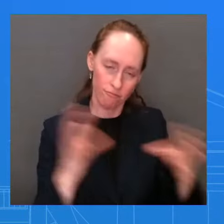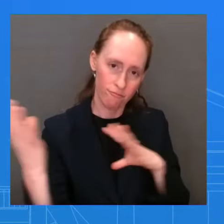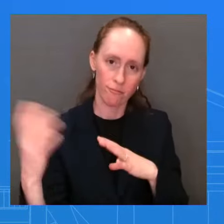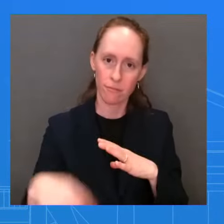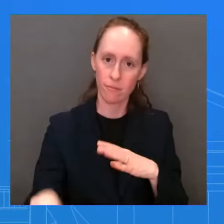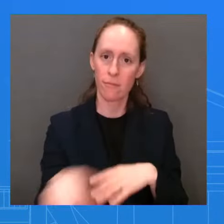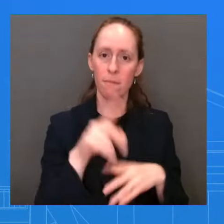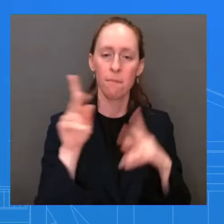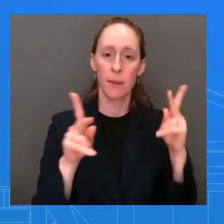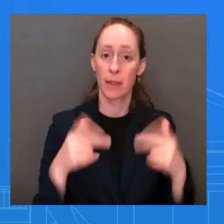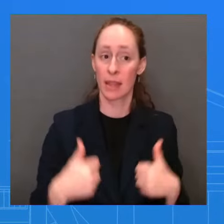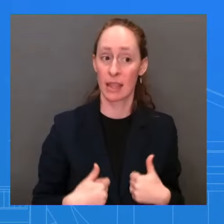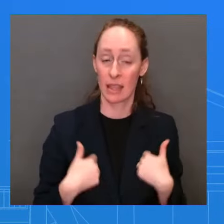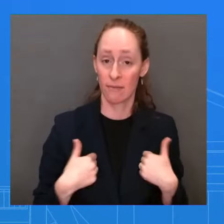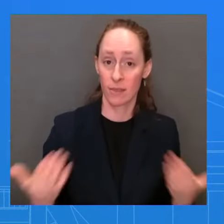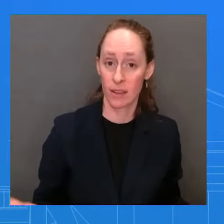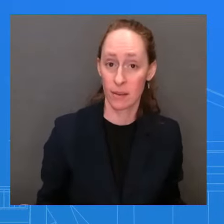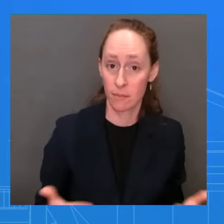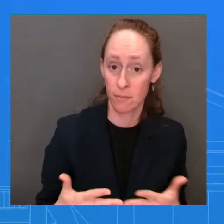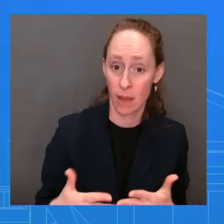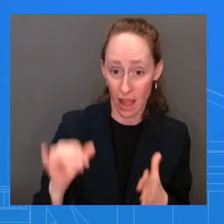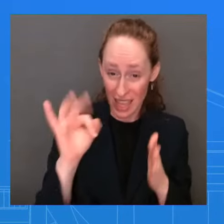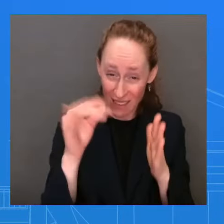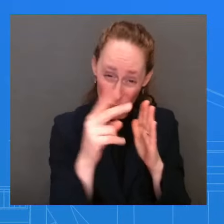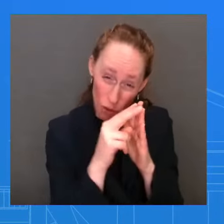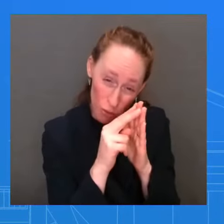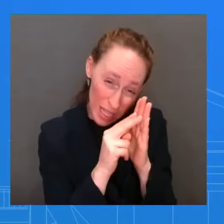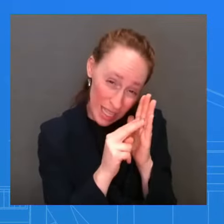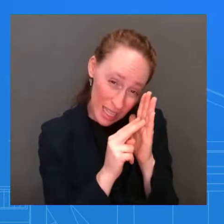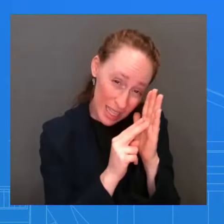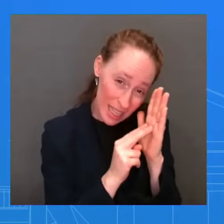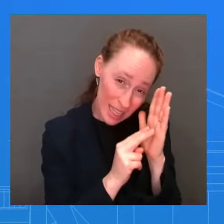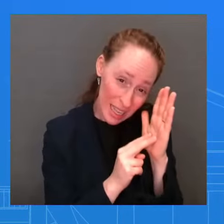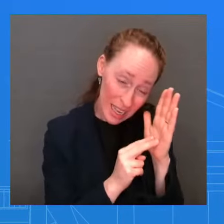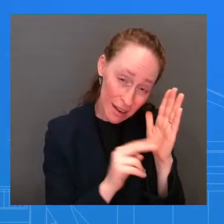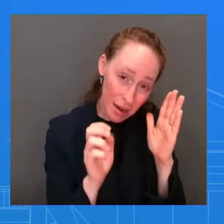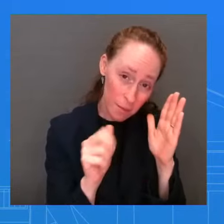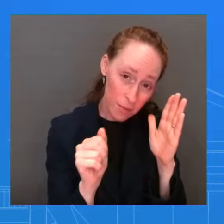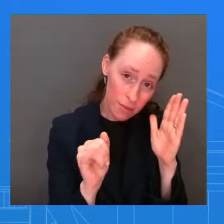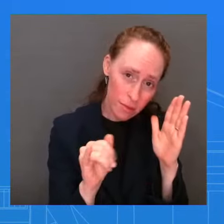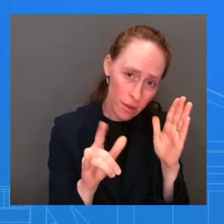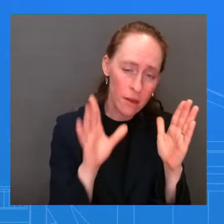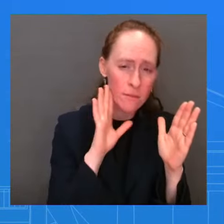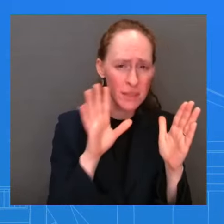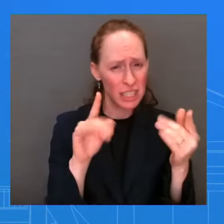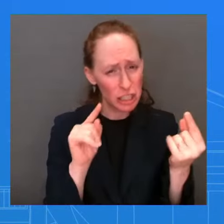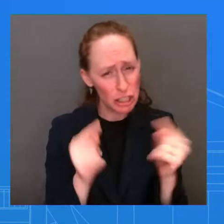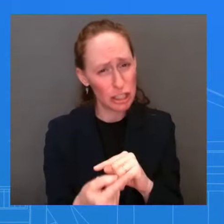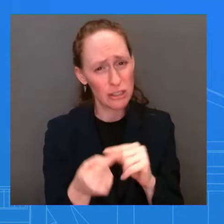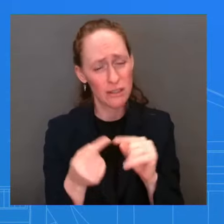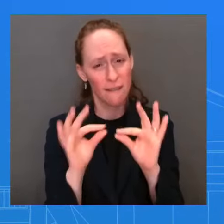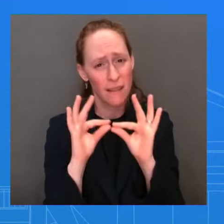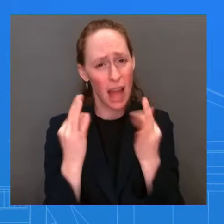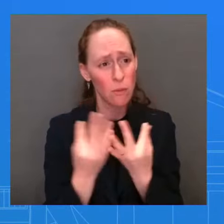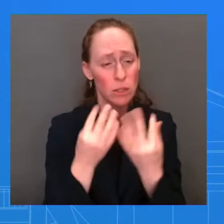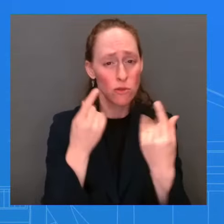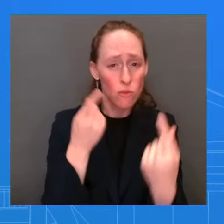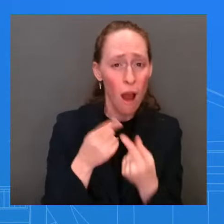it is going to hurt families who are trying to make ends meet. That's what this bill does. So that's up to the Speaker to see if he can whip the votes.